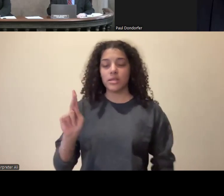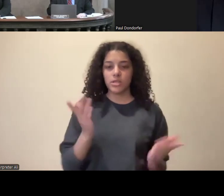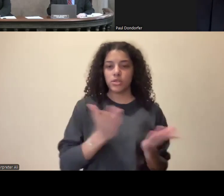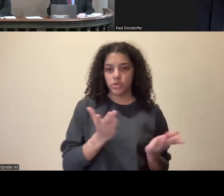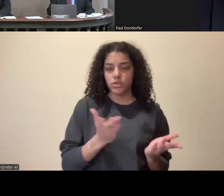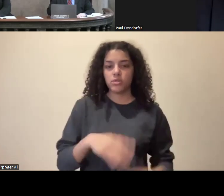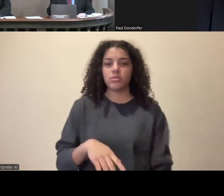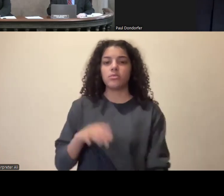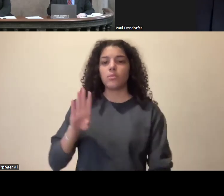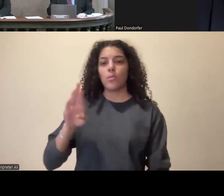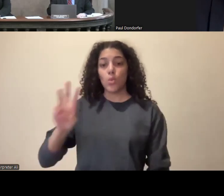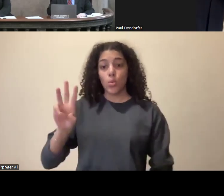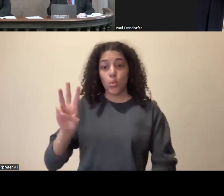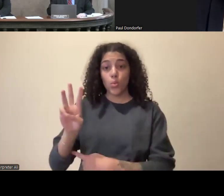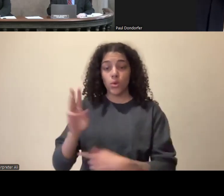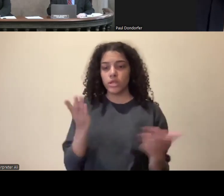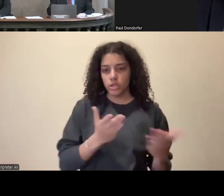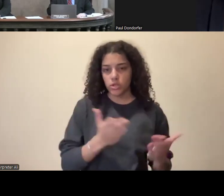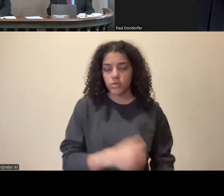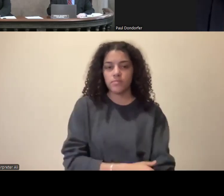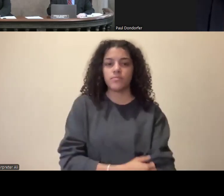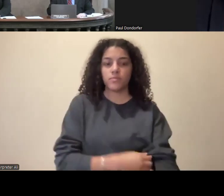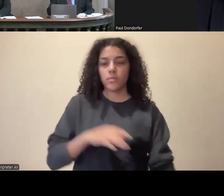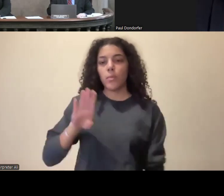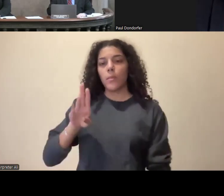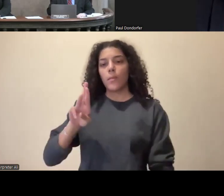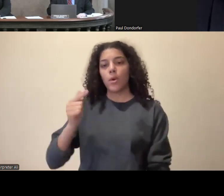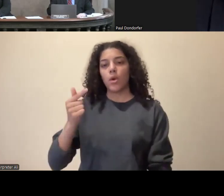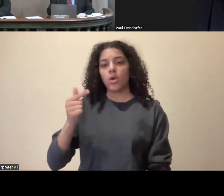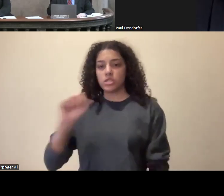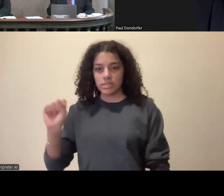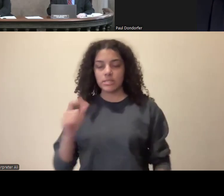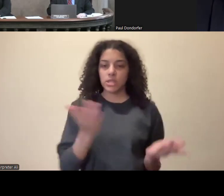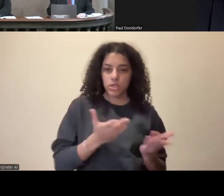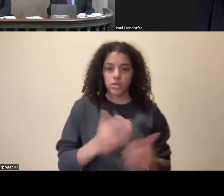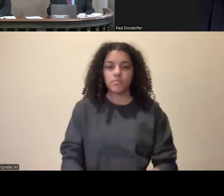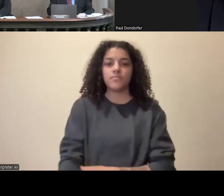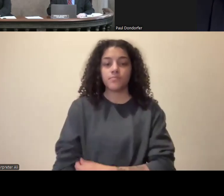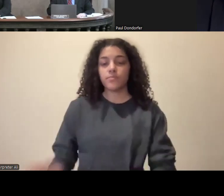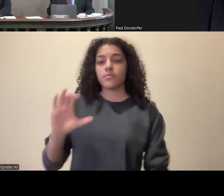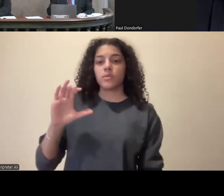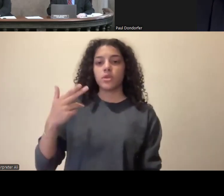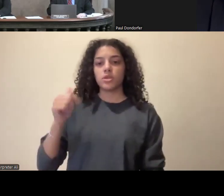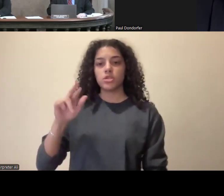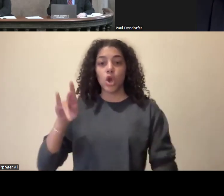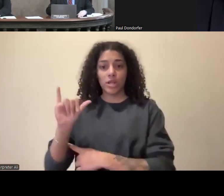present Mr Brew Mr Brew is present Mr Burgess Mr Burgess is present Mr Chardy Mr Chardy is present